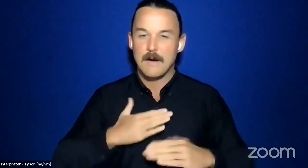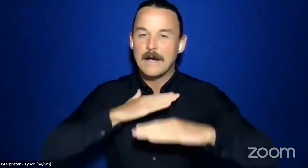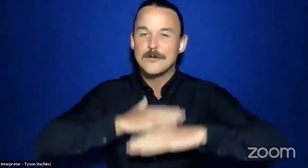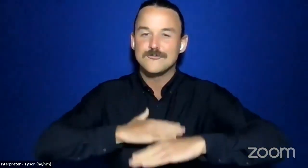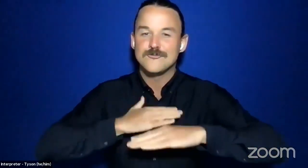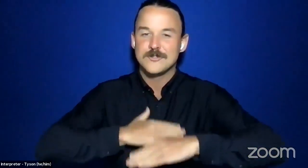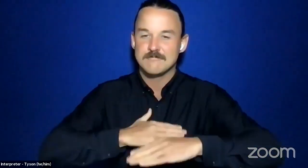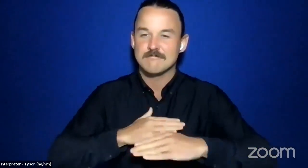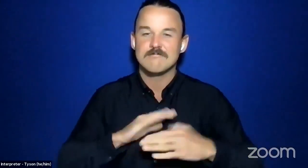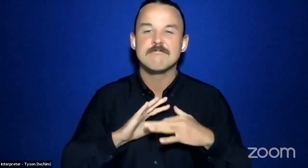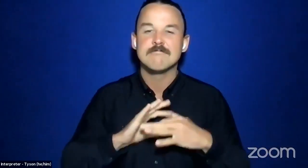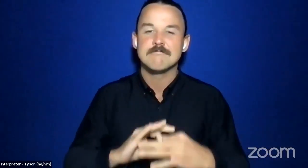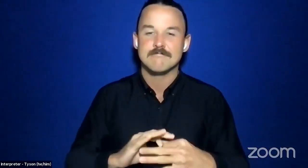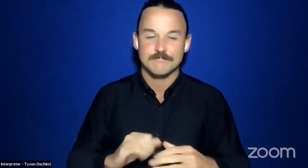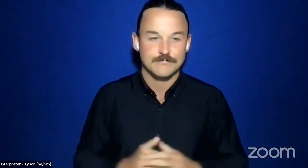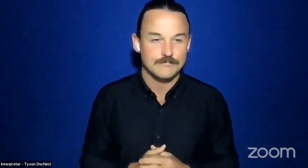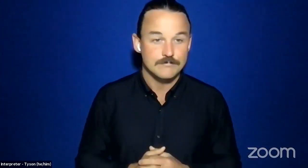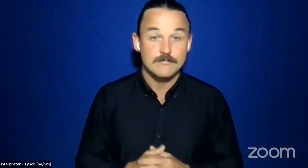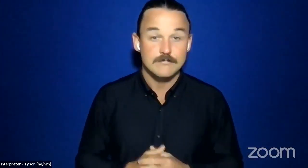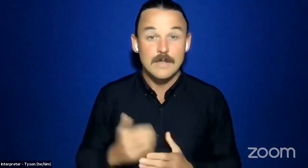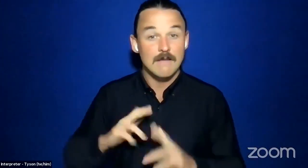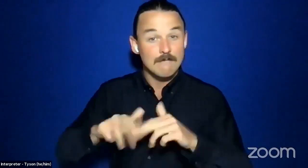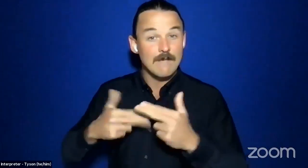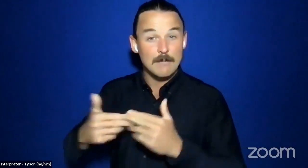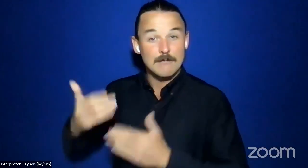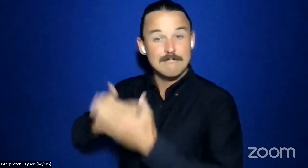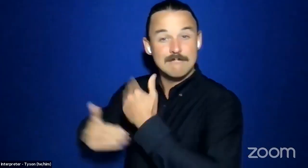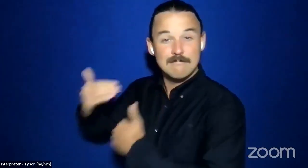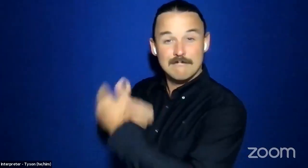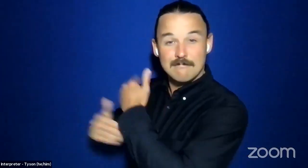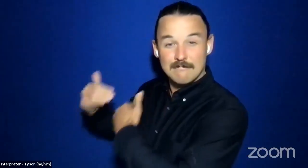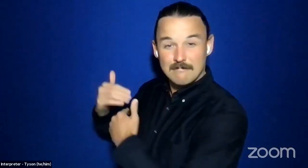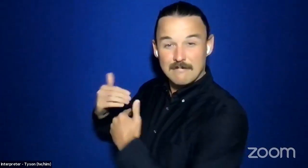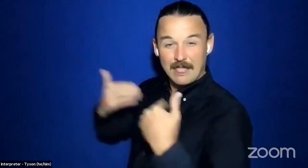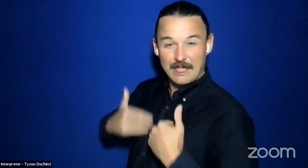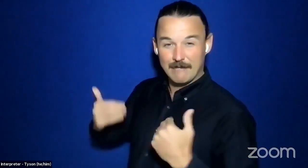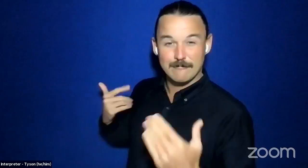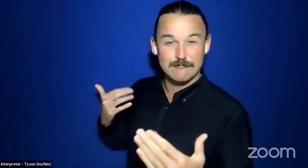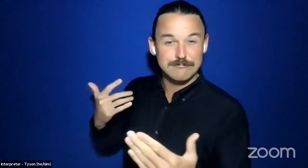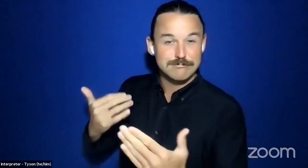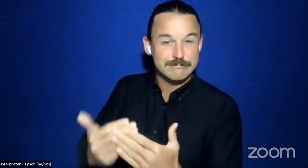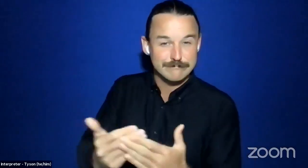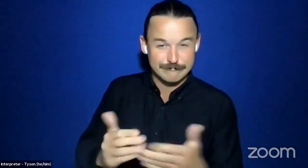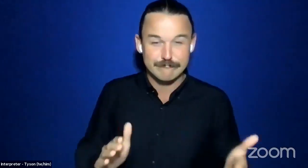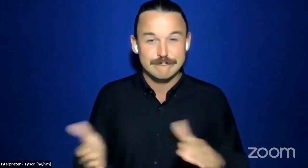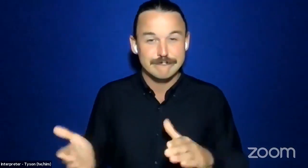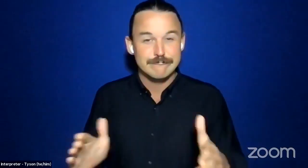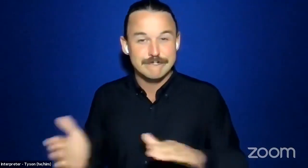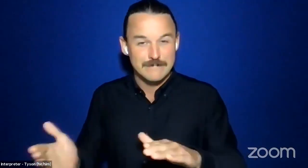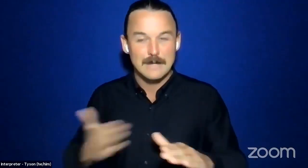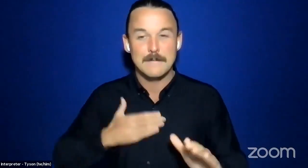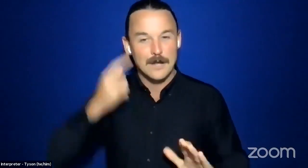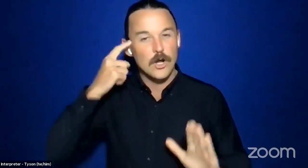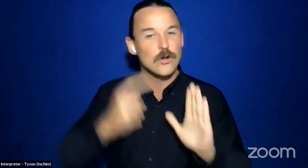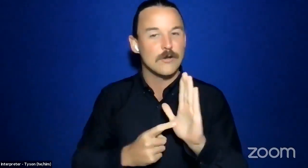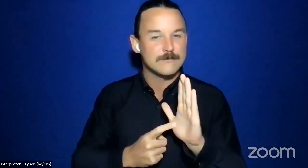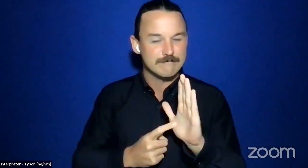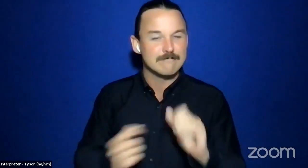my country and my hand. nd, my nd, my life my. There's like a spiritually on our homelands and waterways and. an auction an auction, h individually to acknowledge and take risks